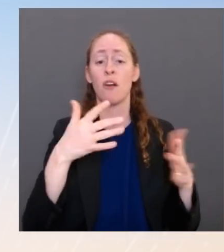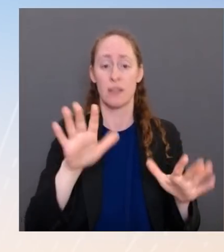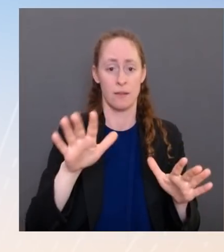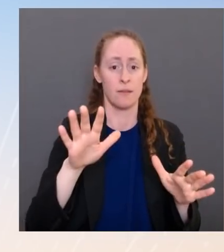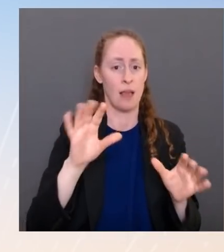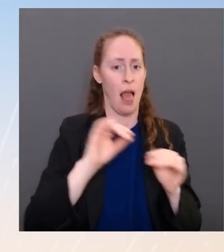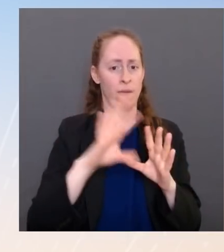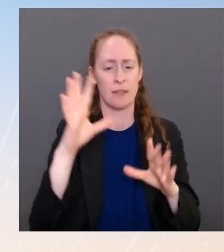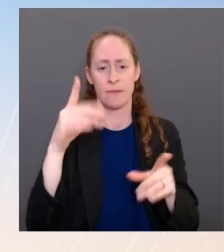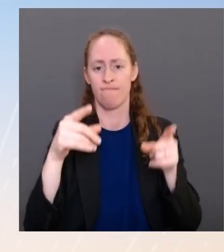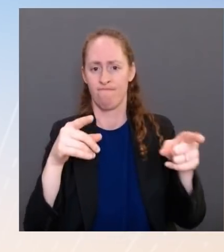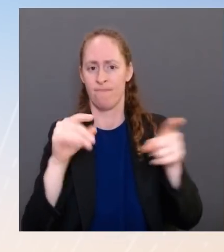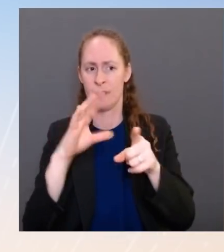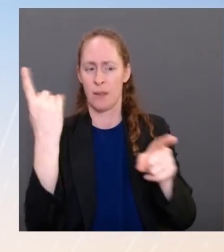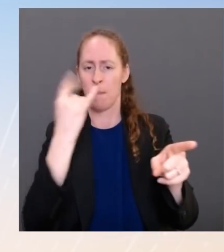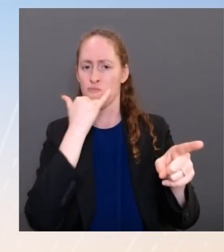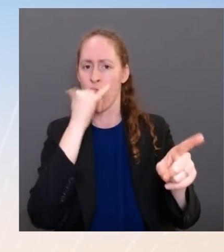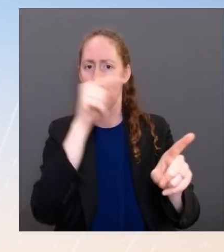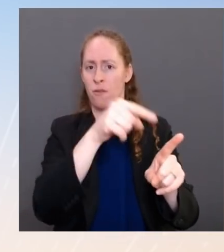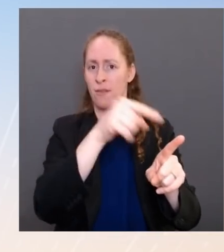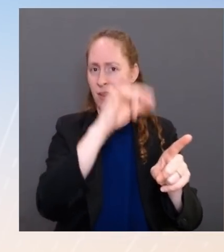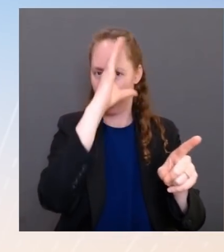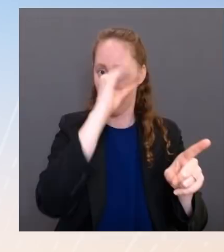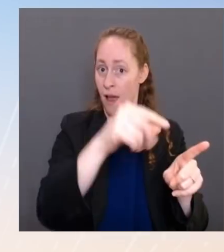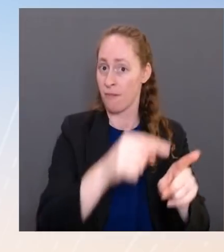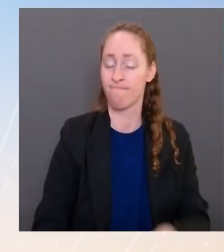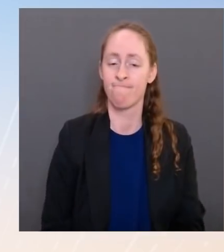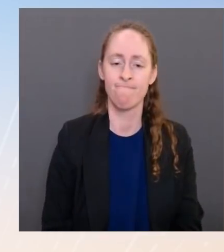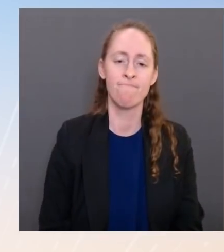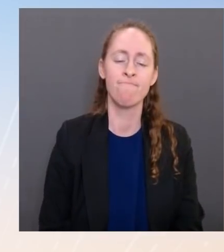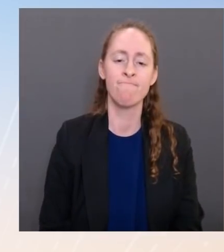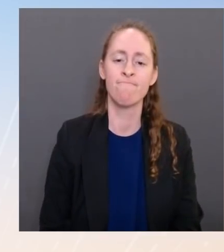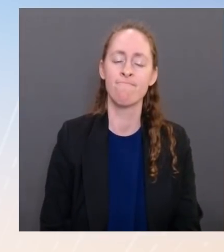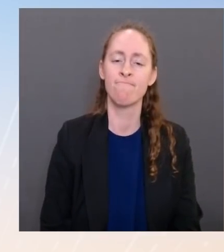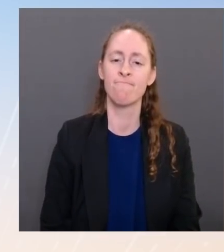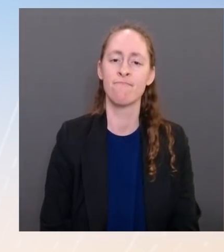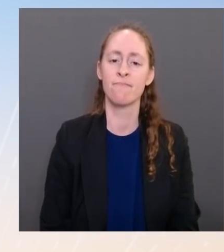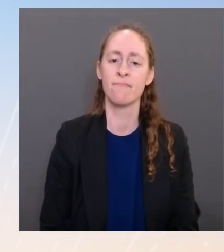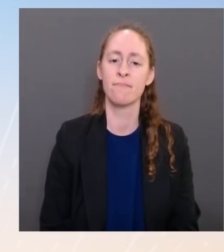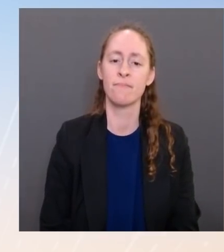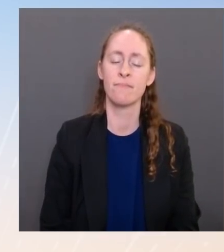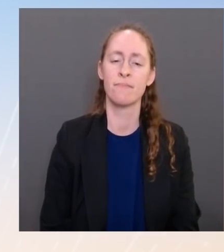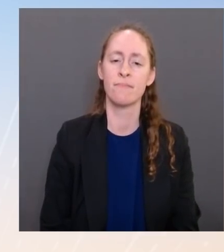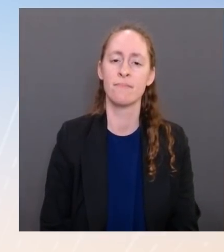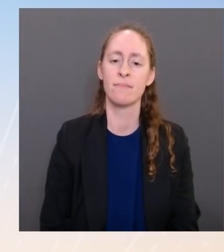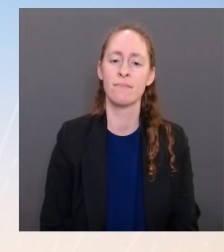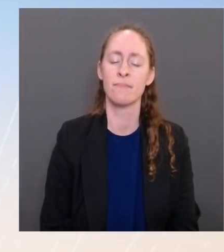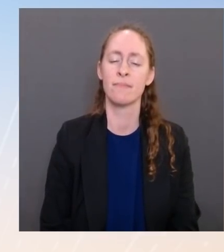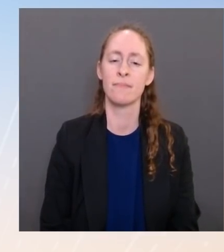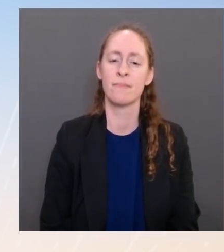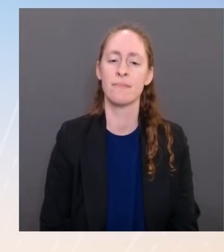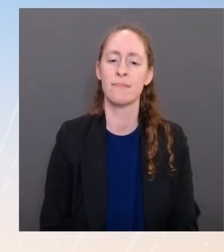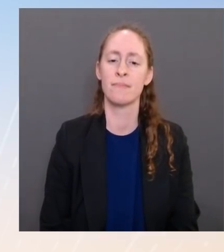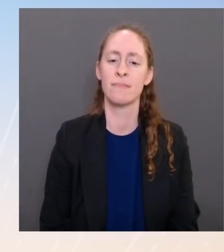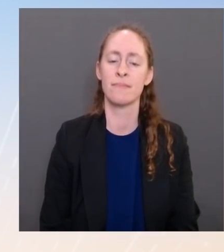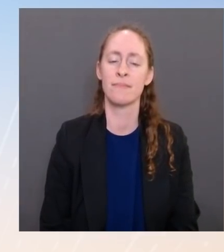Because if you look at Senator Scott, his -- his plan that is going to raise taxes on 75 million Americans,